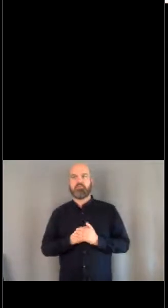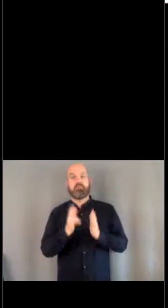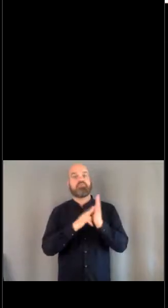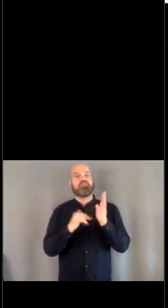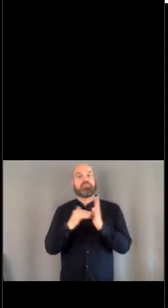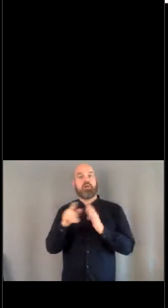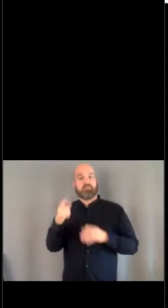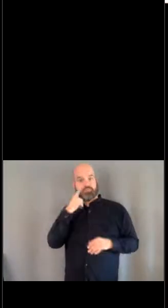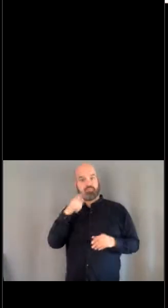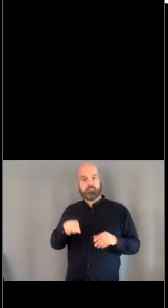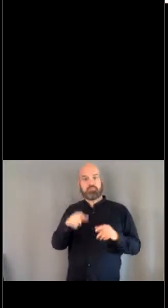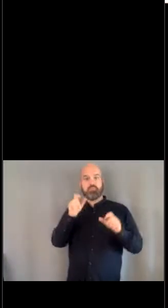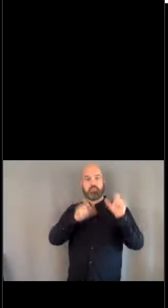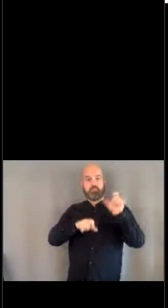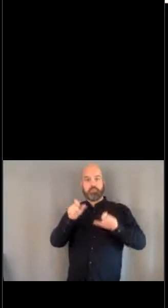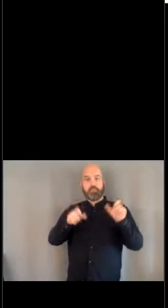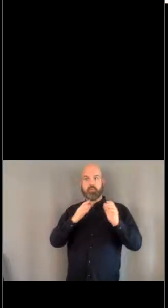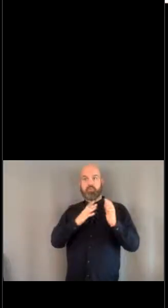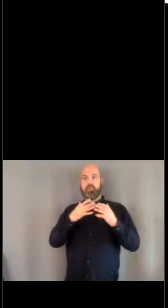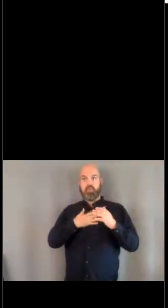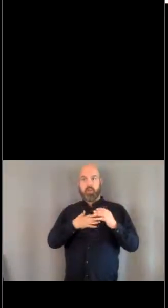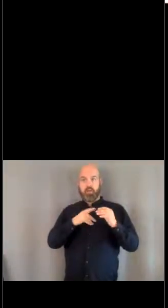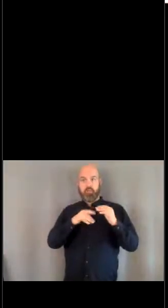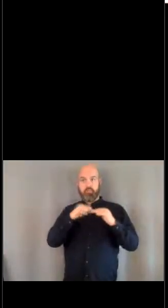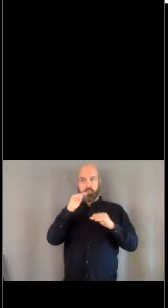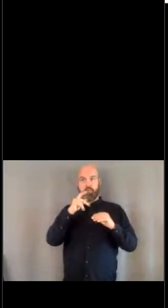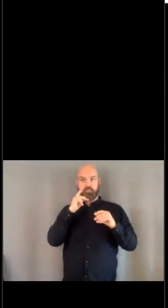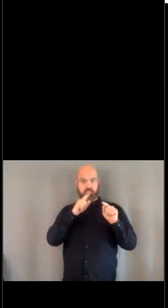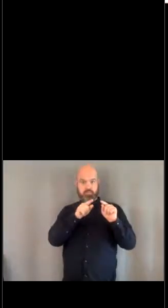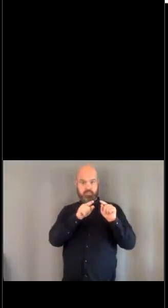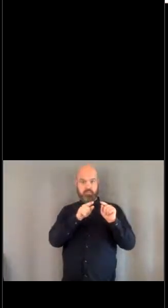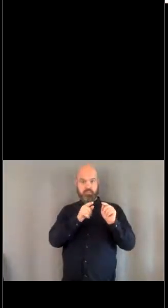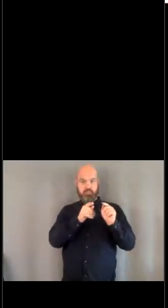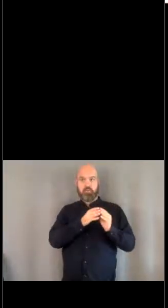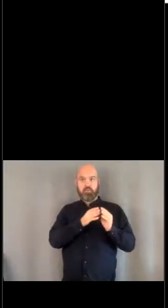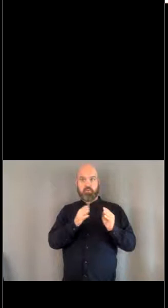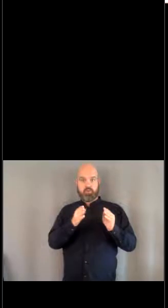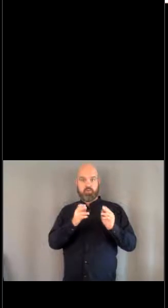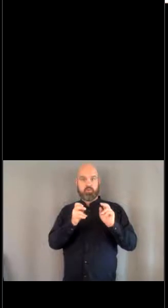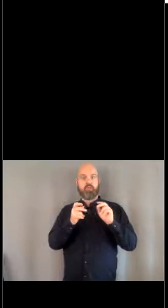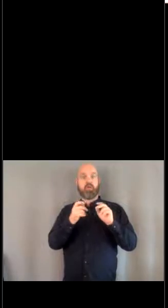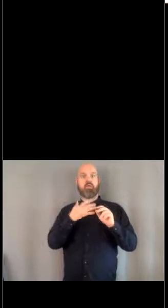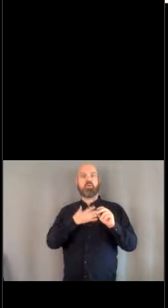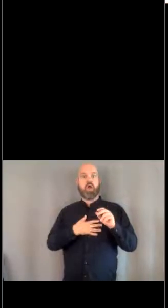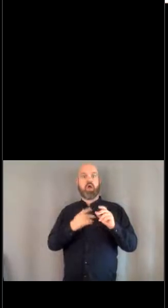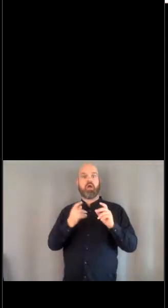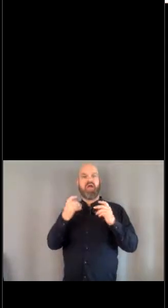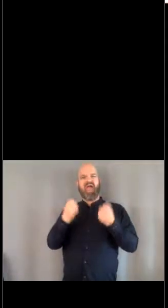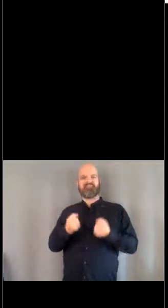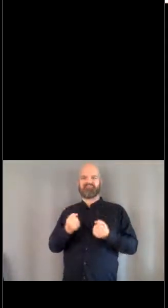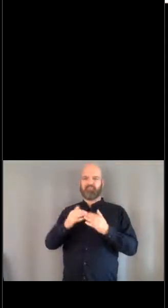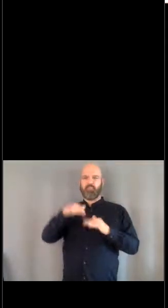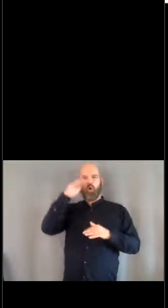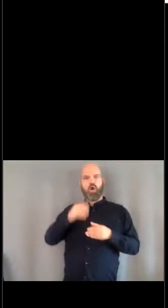the weekly minimum wage because of extra costs, but people with mental health moderate their needs,